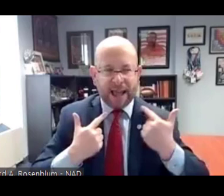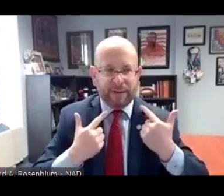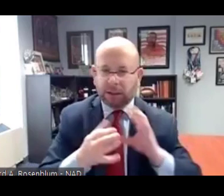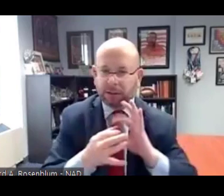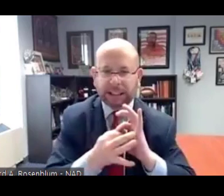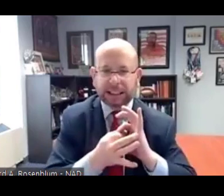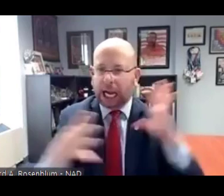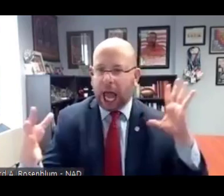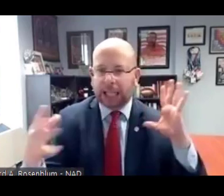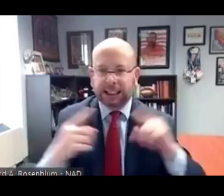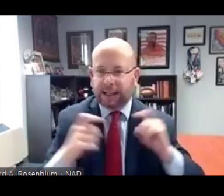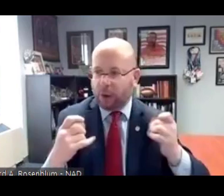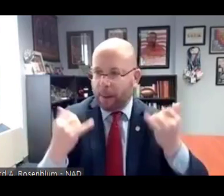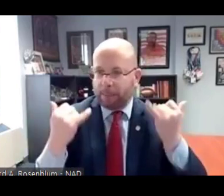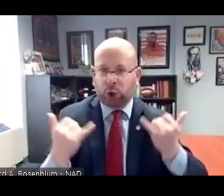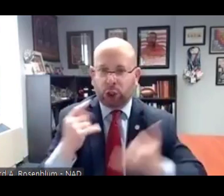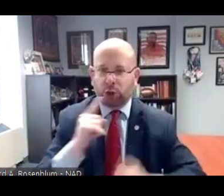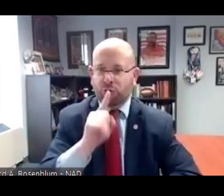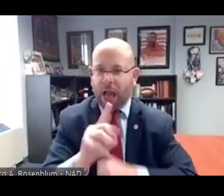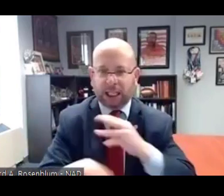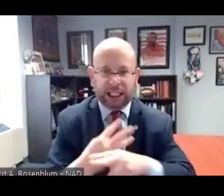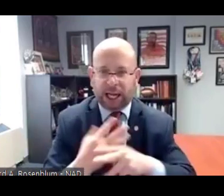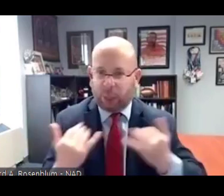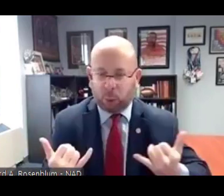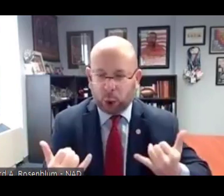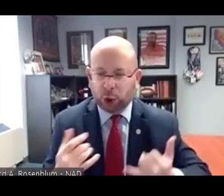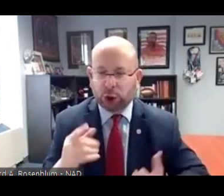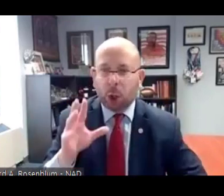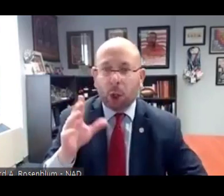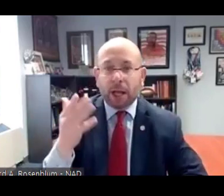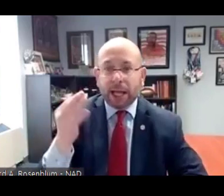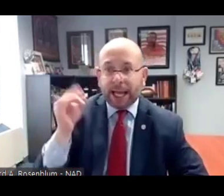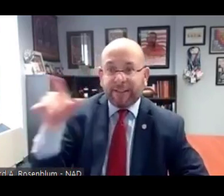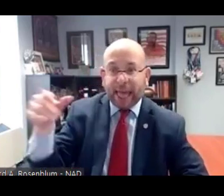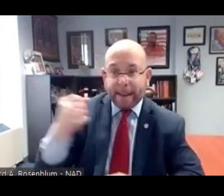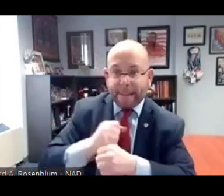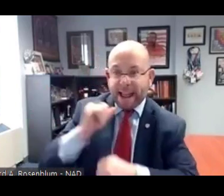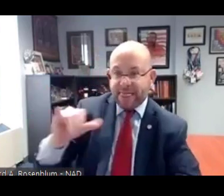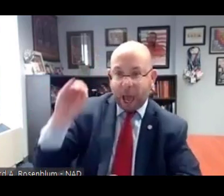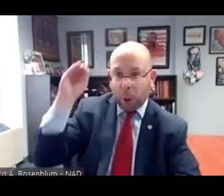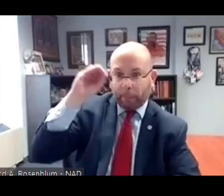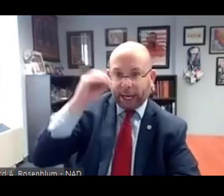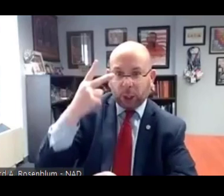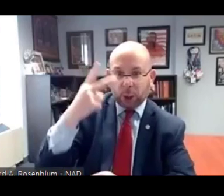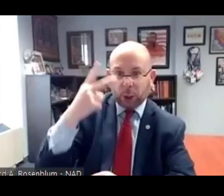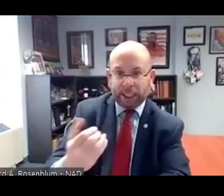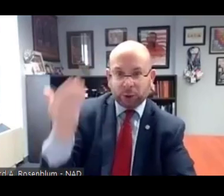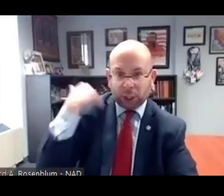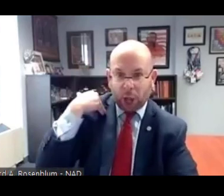So this approach to life is a complete disconnect to the current world in which we live.